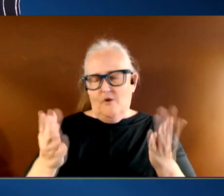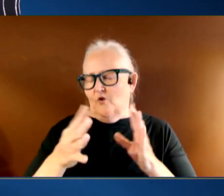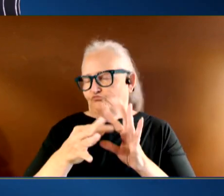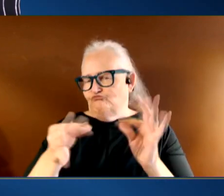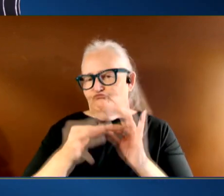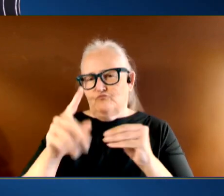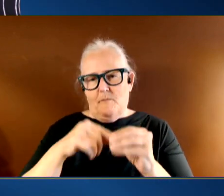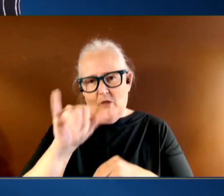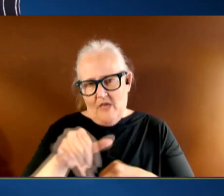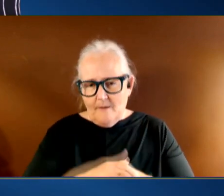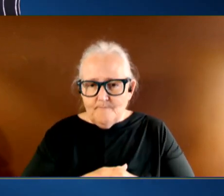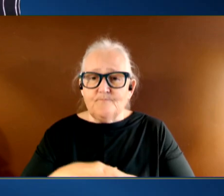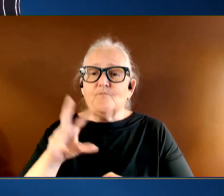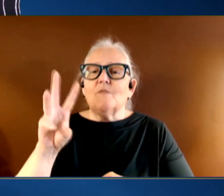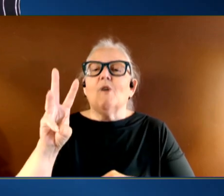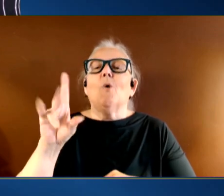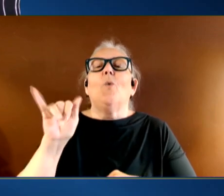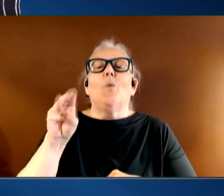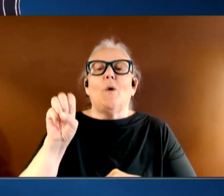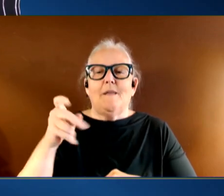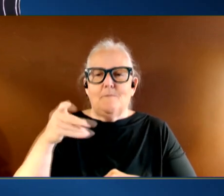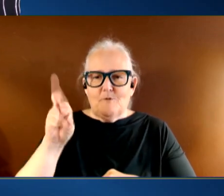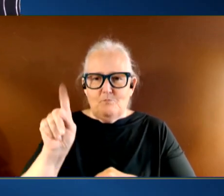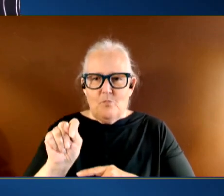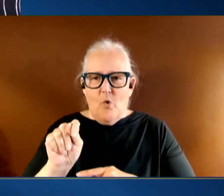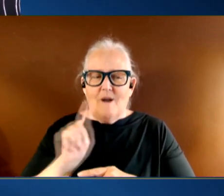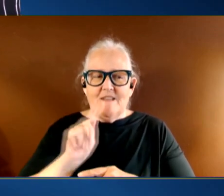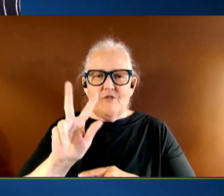also three and a half hours away from every big city. So, like, I'm three and a half hours